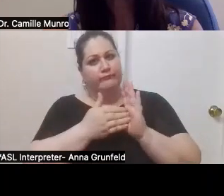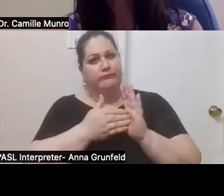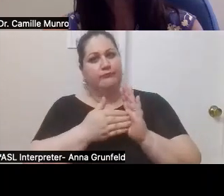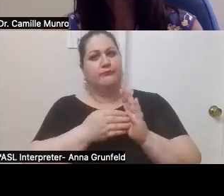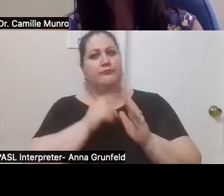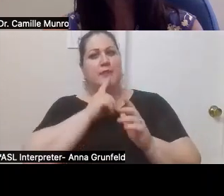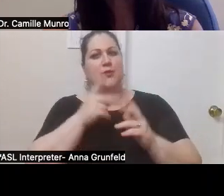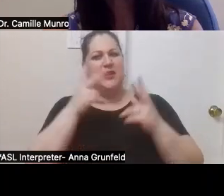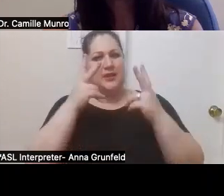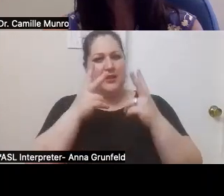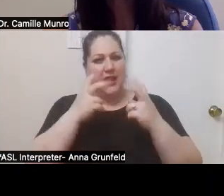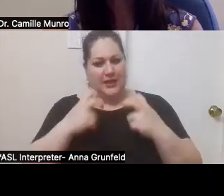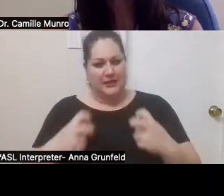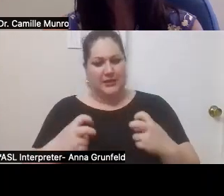disability incidents at our institution.